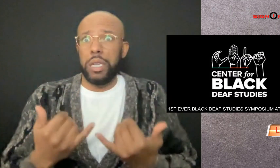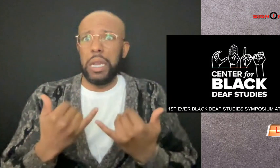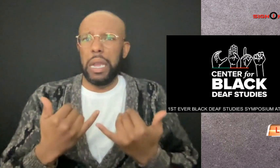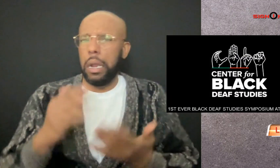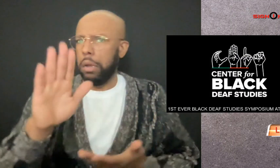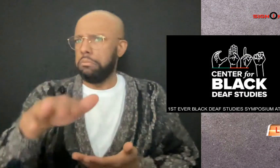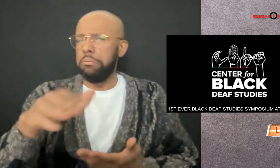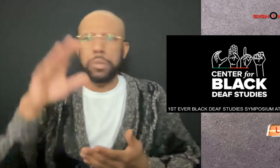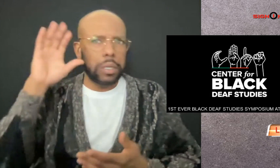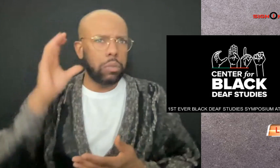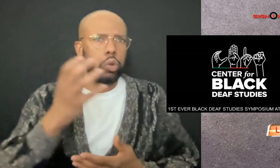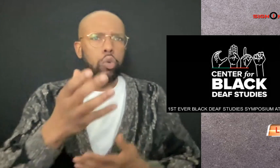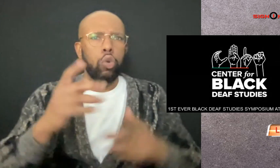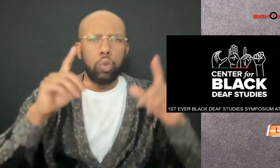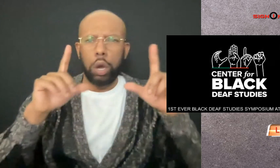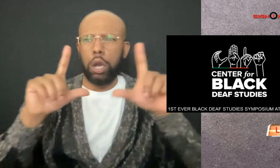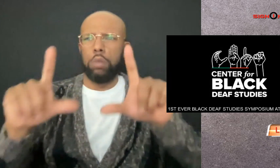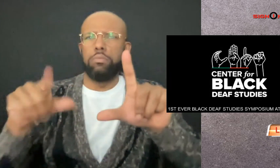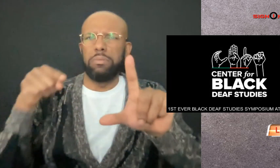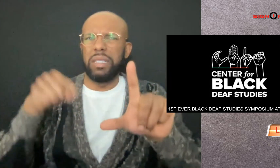before we get to the top news stories of the day